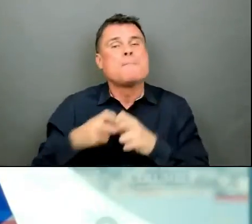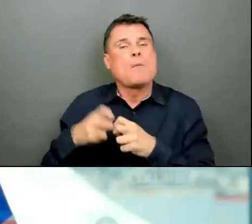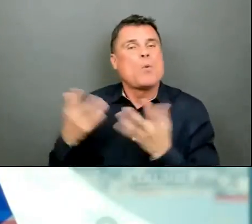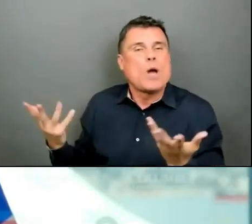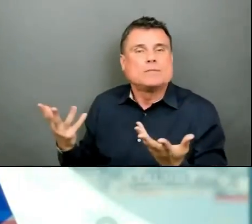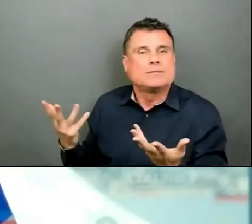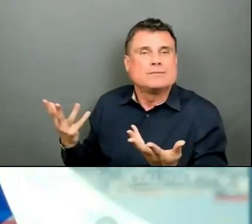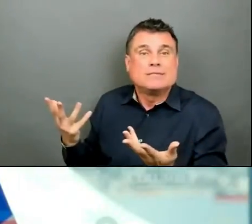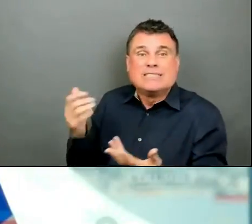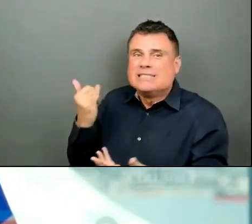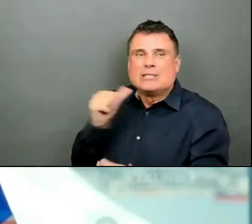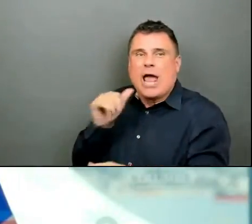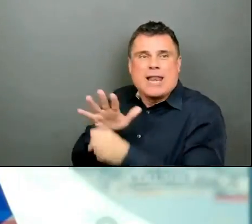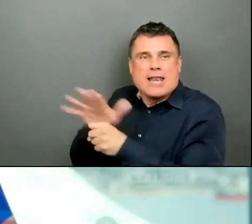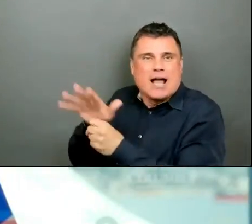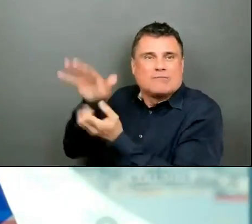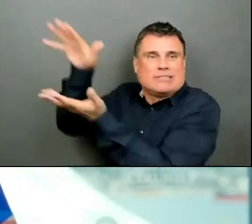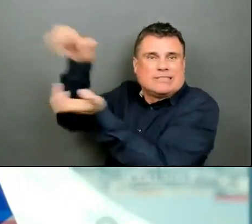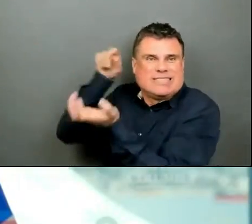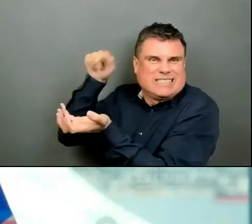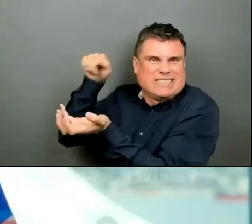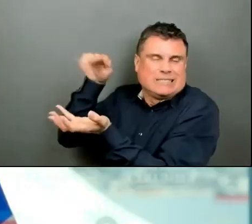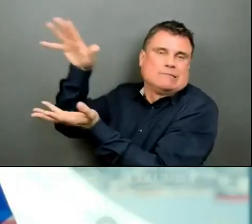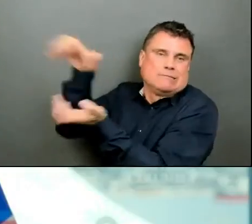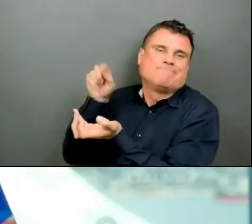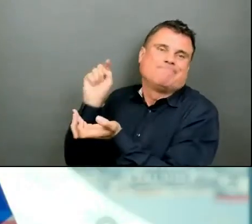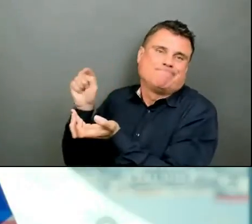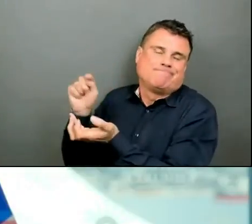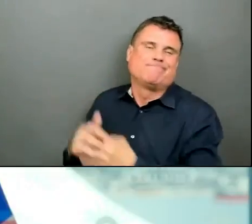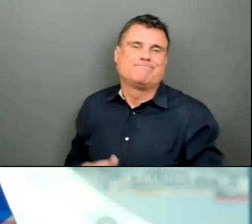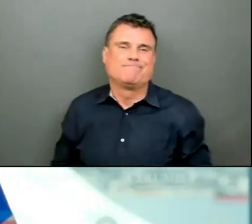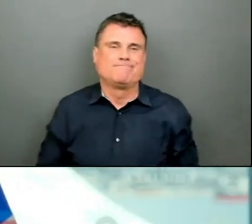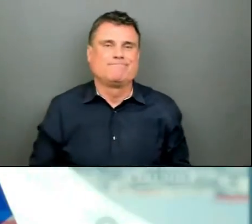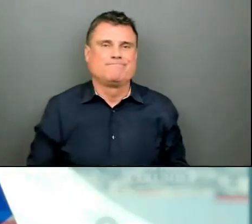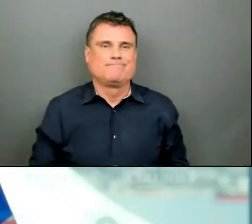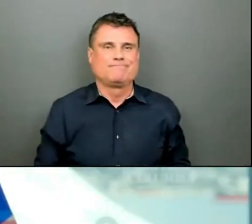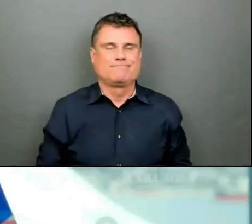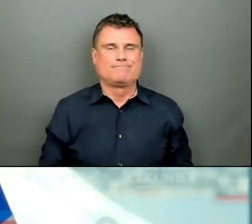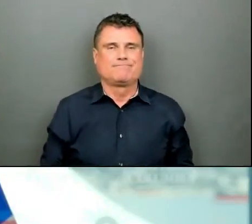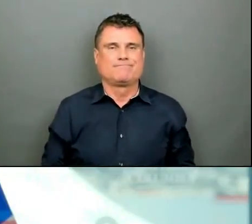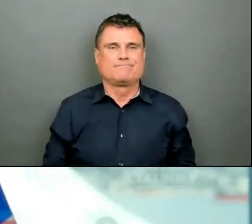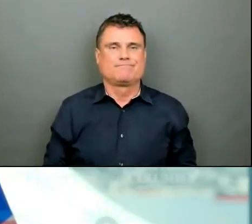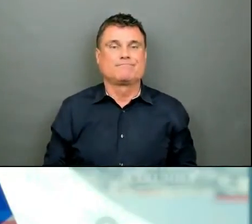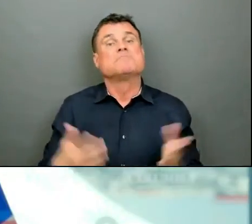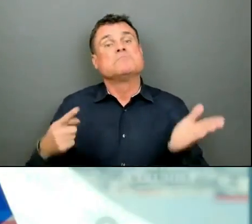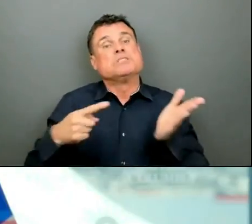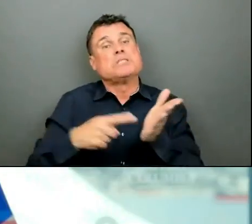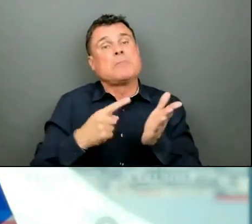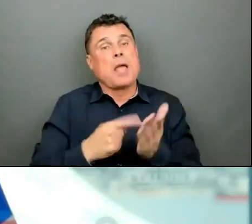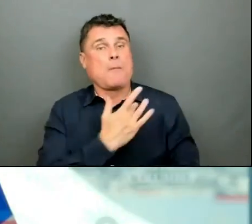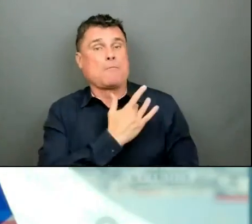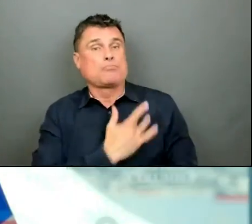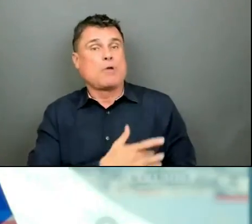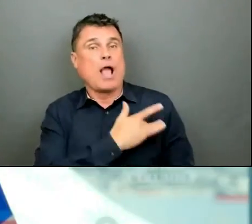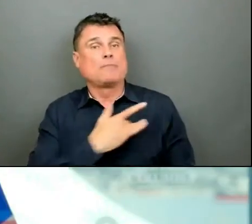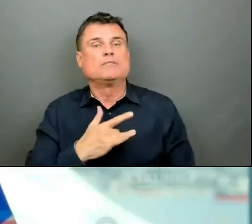And there is an effort in these things to ascribe blame. The decisions to give up our domestic